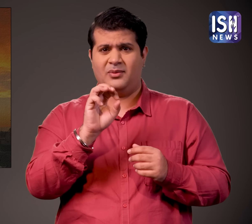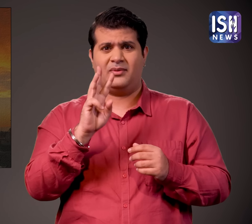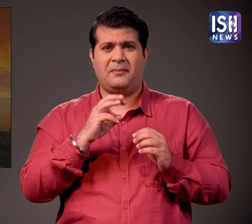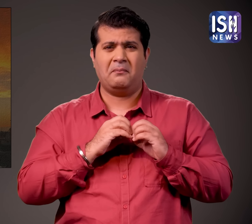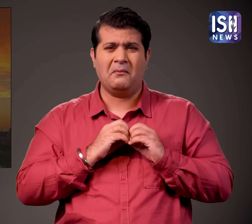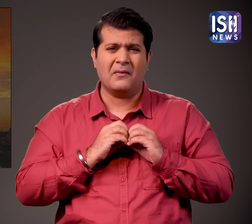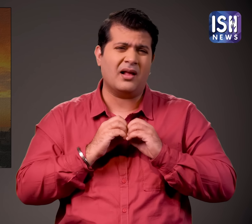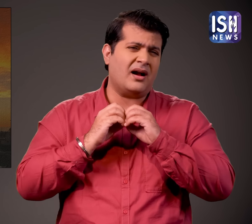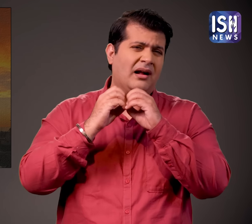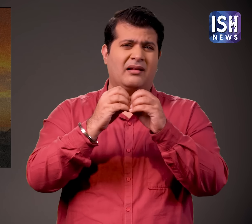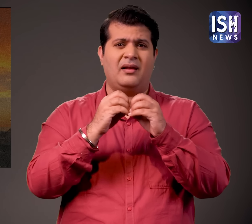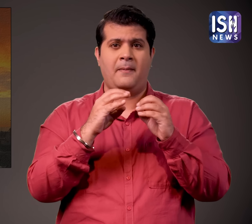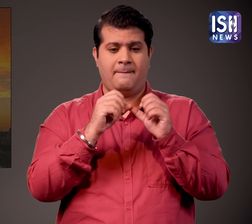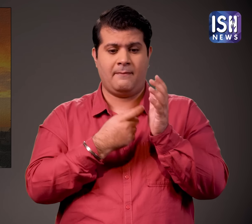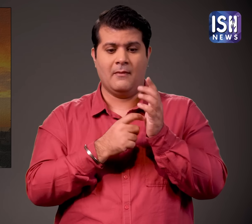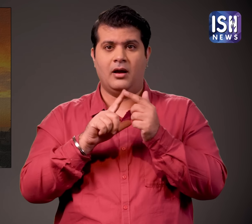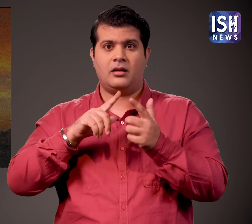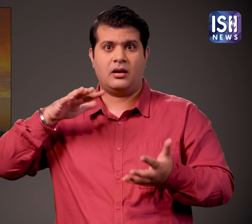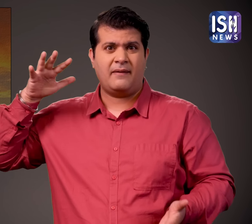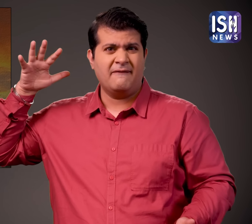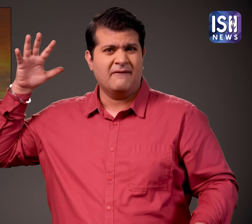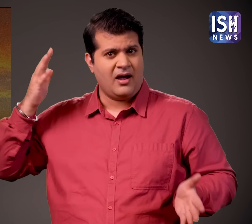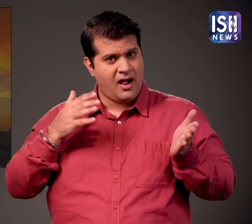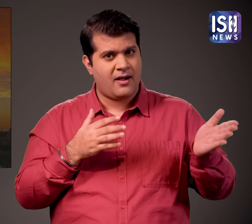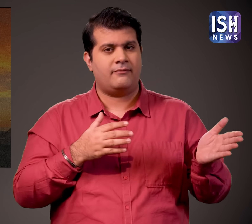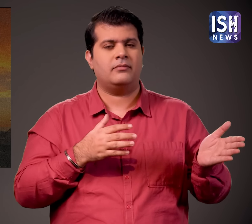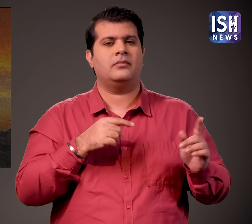with 303 billion barrels (Bbbl).